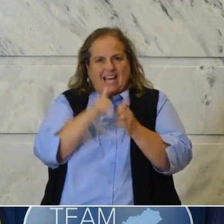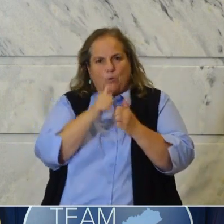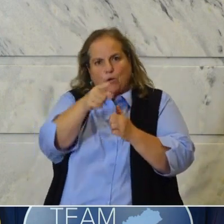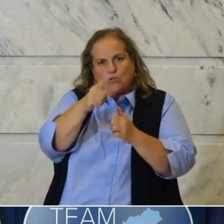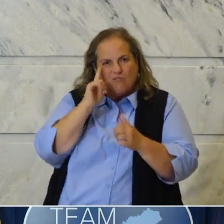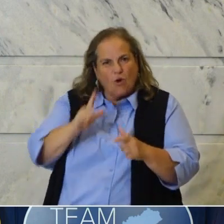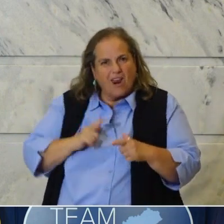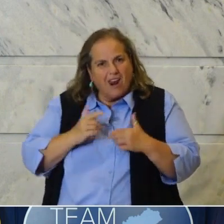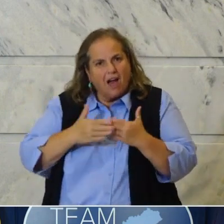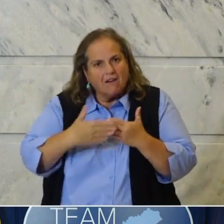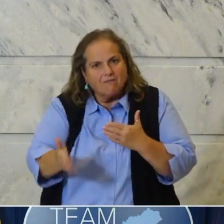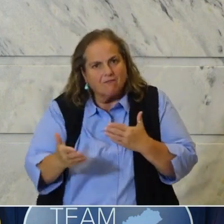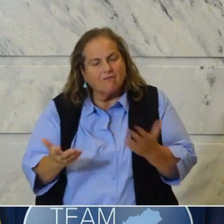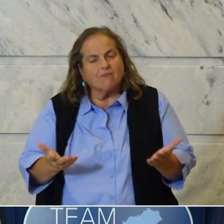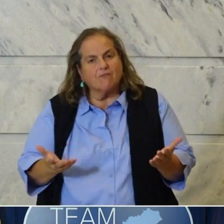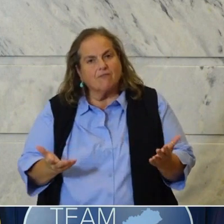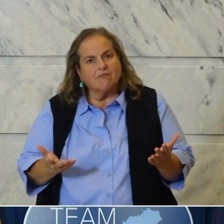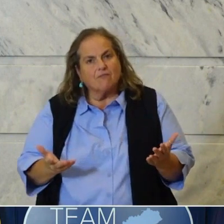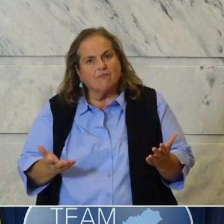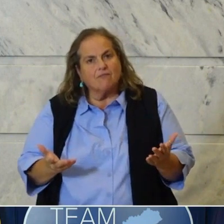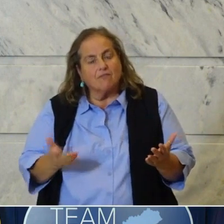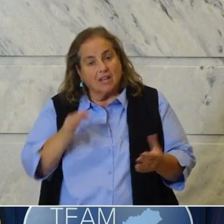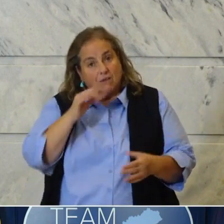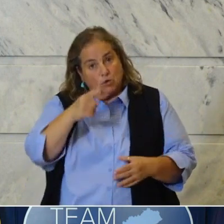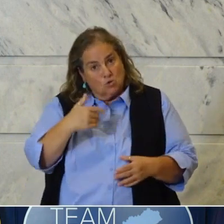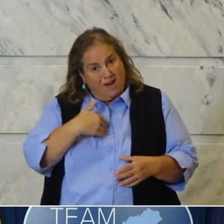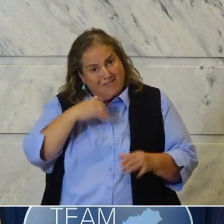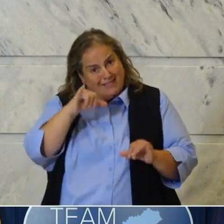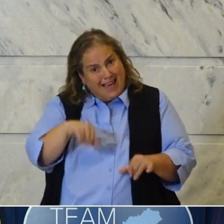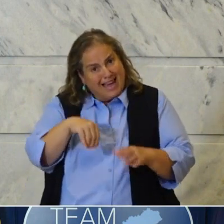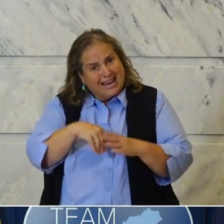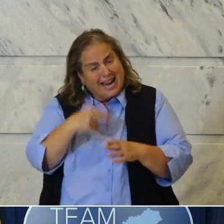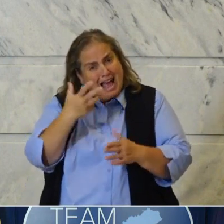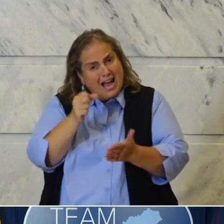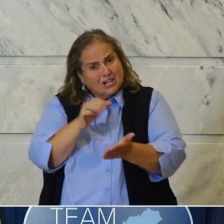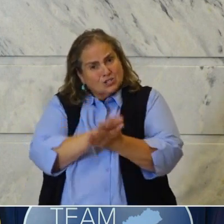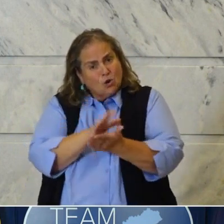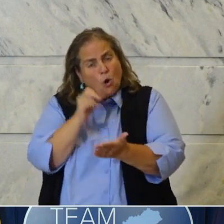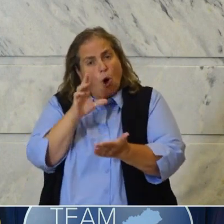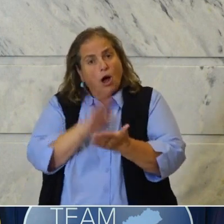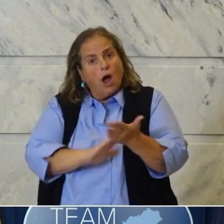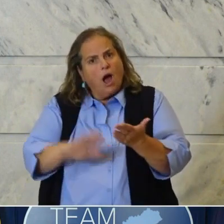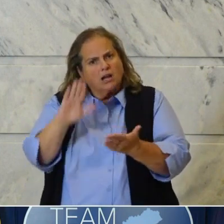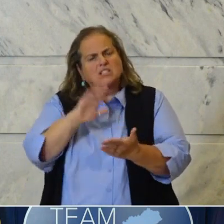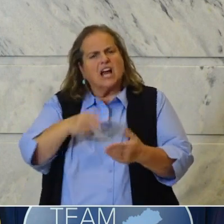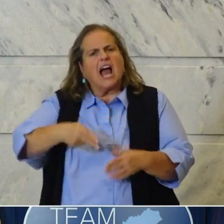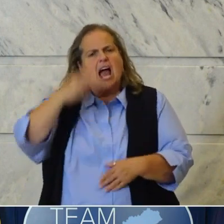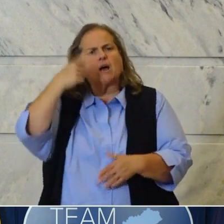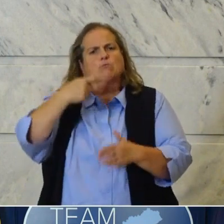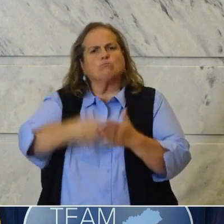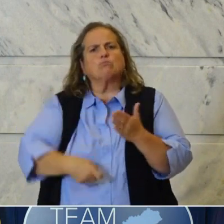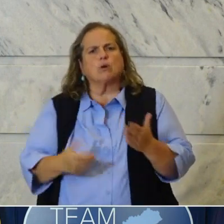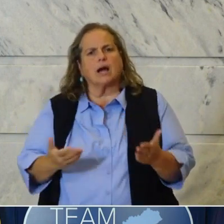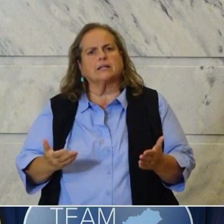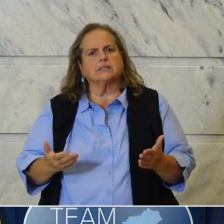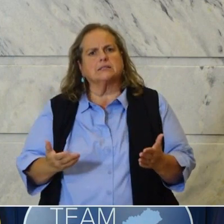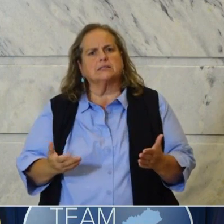incur that consequence when you're in high school or college, that's a pretty high price to pay. Women who get pregnant then sometimes have post